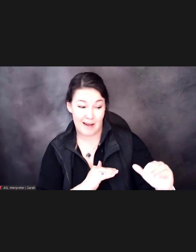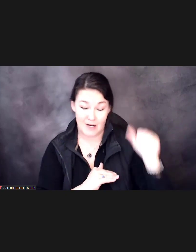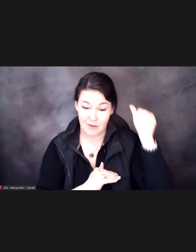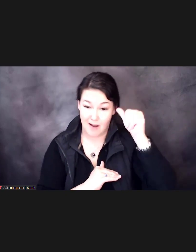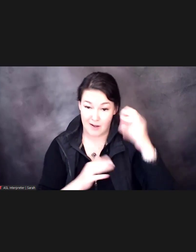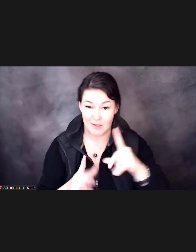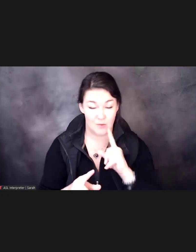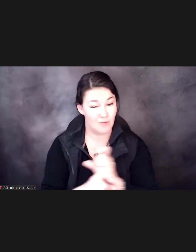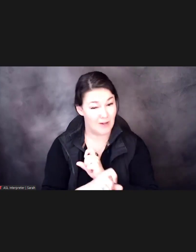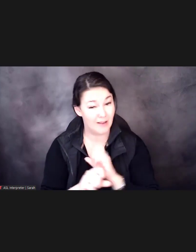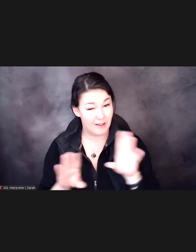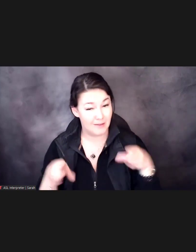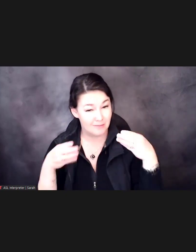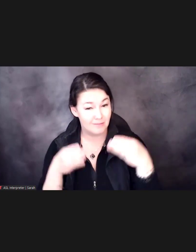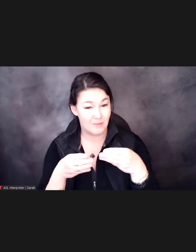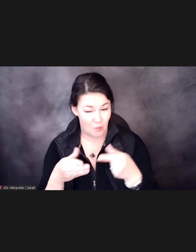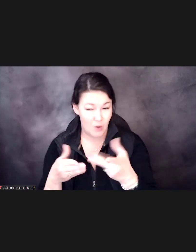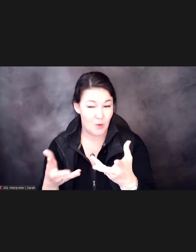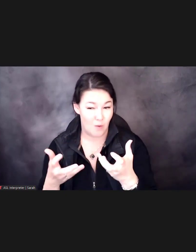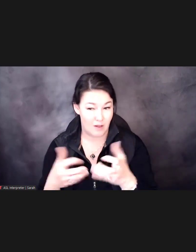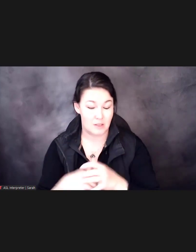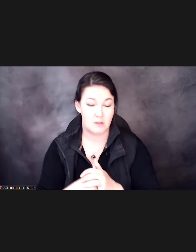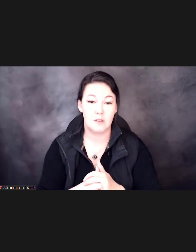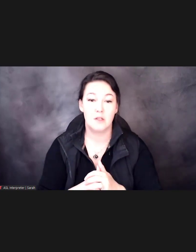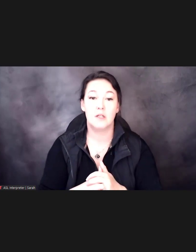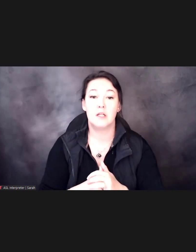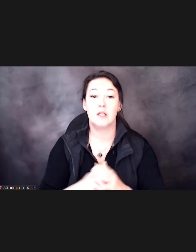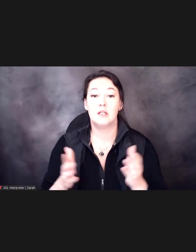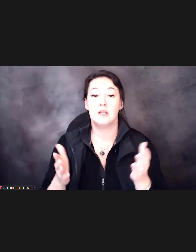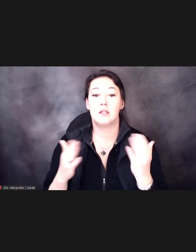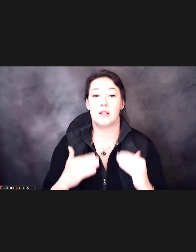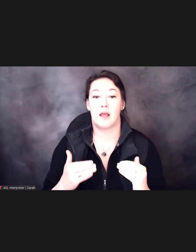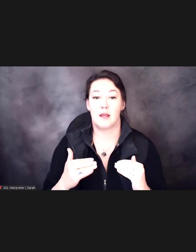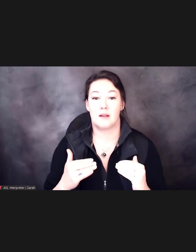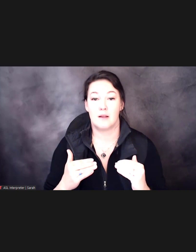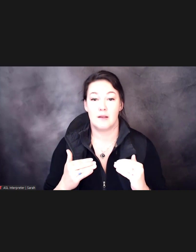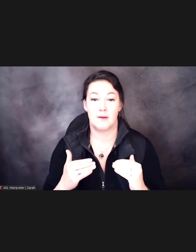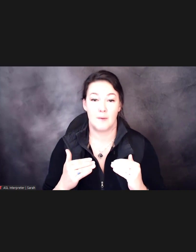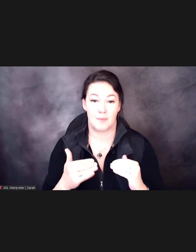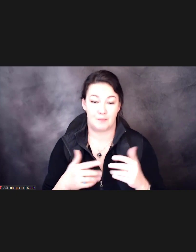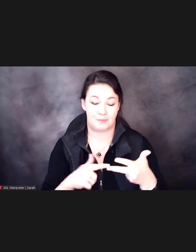pediatric audiologist is who you really want. The next part is screening equipment resources.